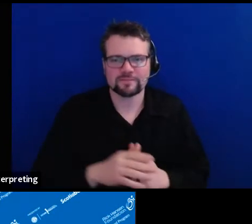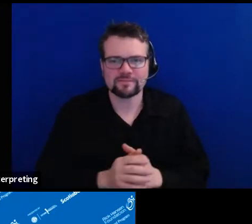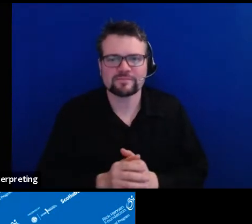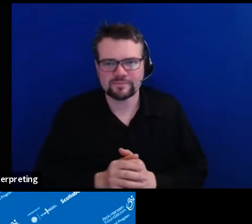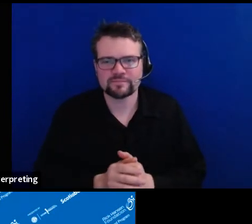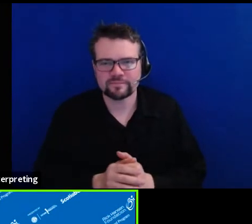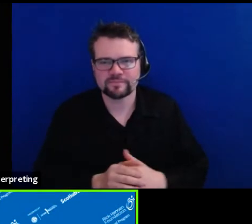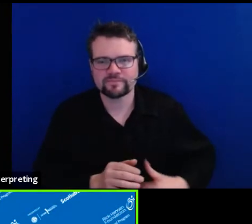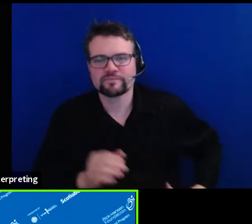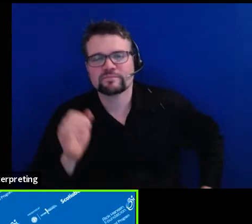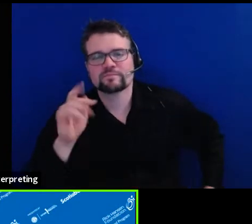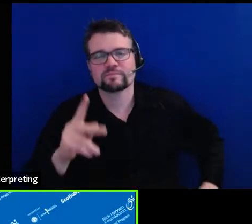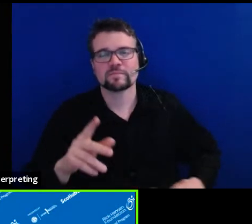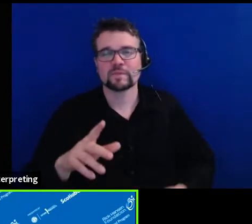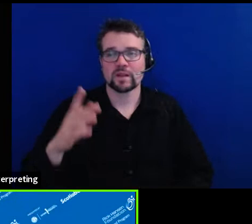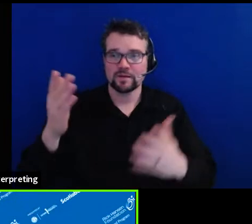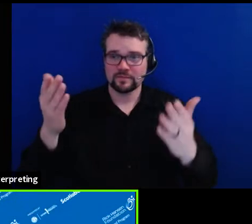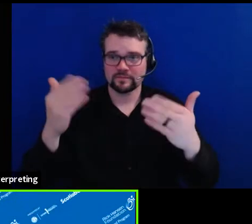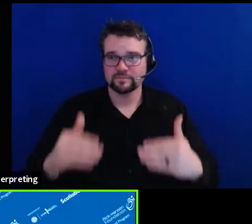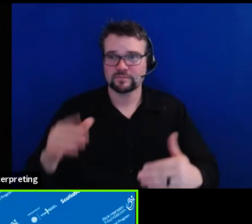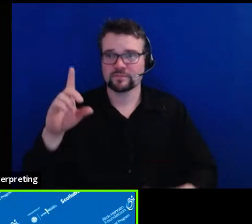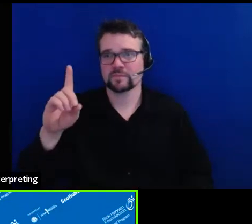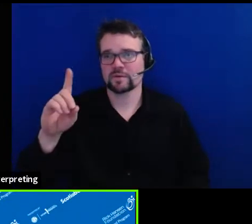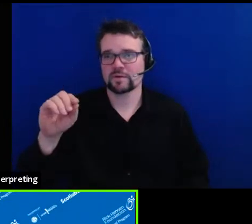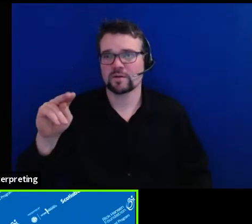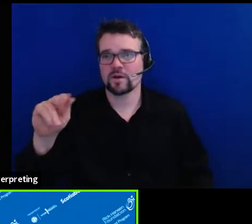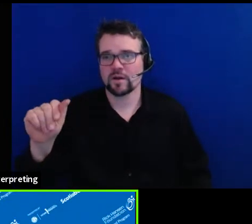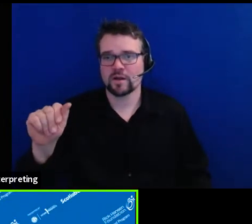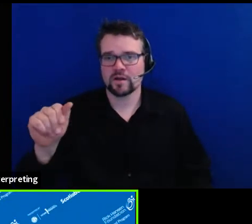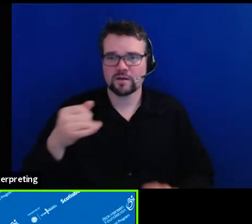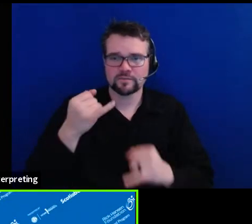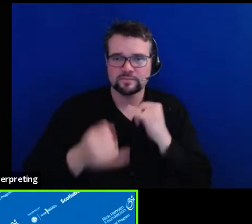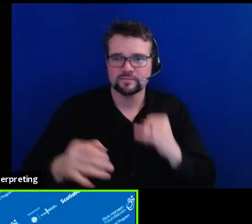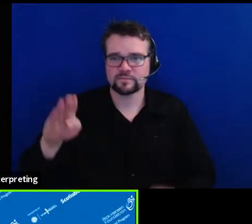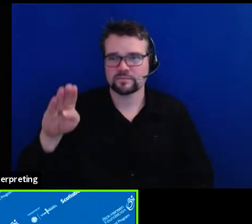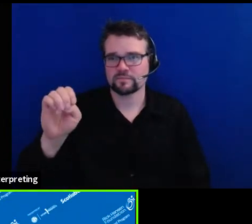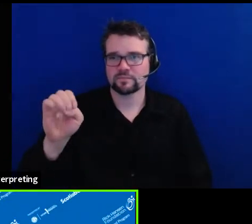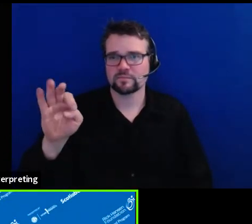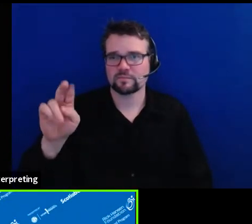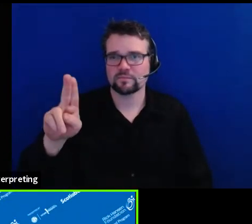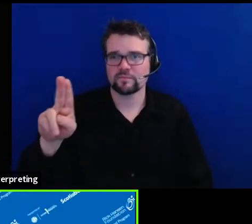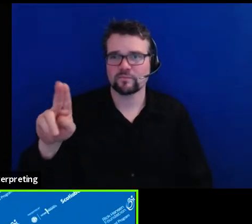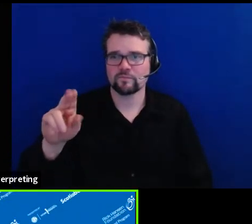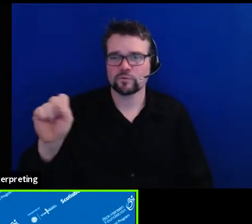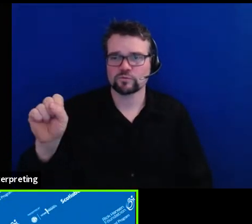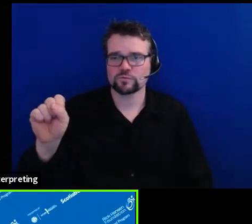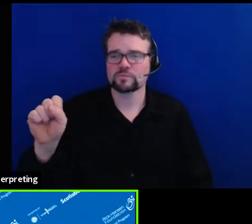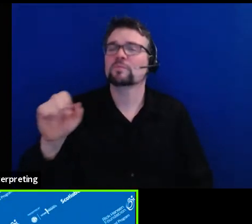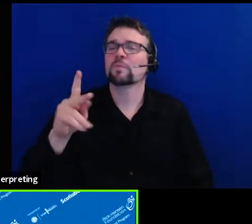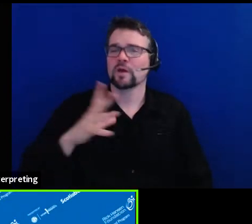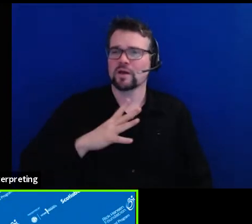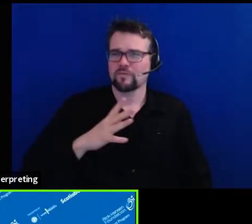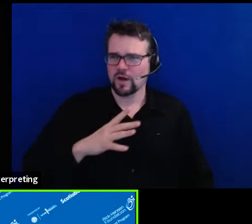SO DONNA WOULD LIKE TO KNOW, TERI, BESIDES YOUR ACCIDENT, WHAT WOULD YOU SAY WERE THE THREE MOST DEFINING EVENTS OF